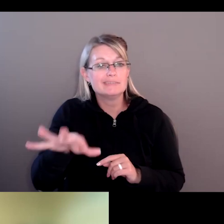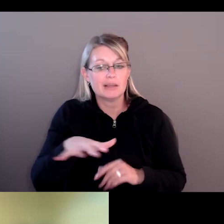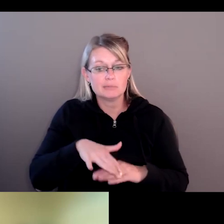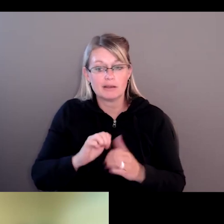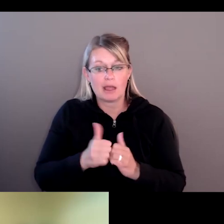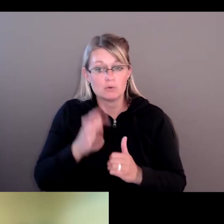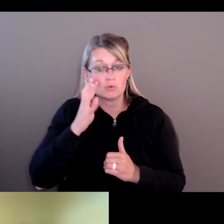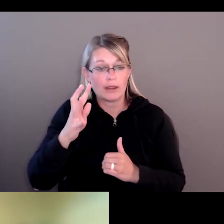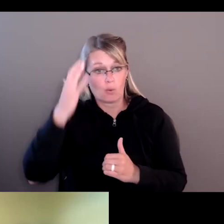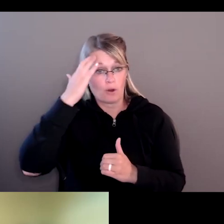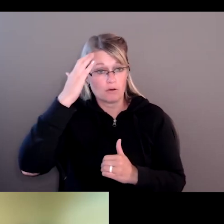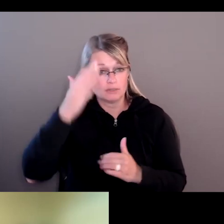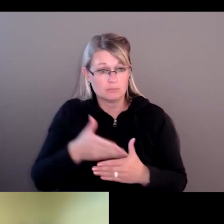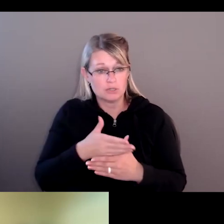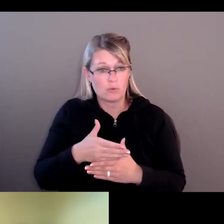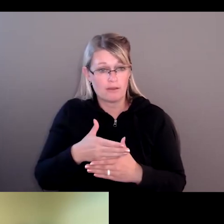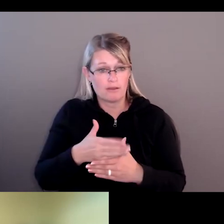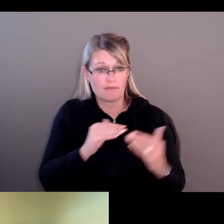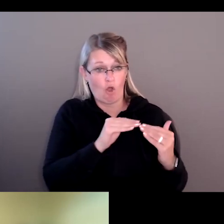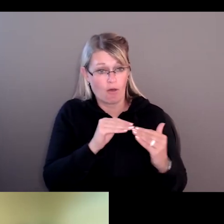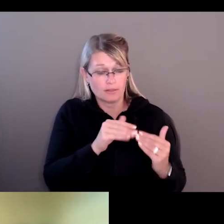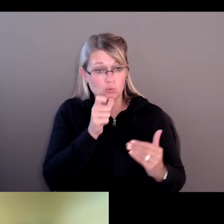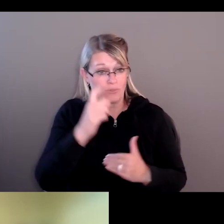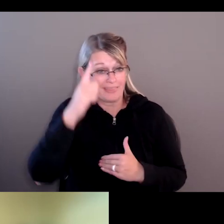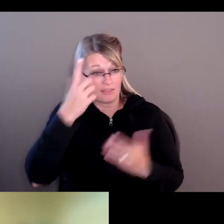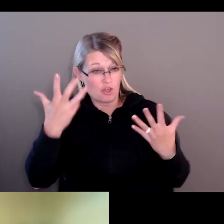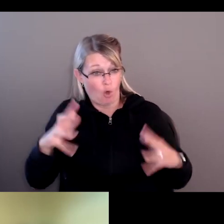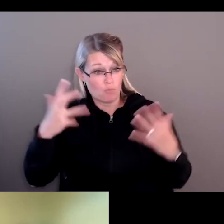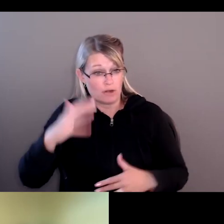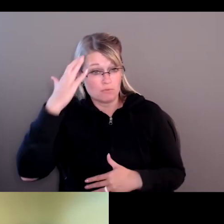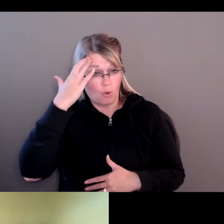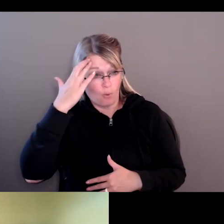awareness between colleagues who think they already know accessibility enough,